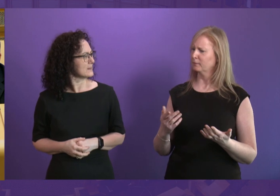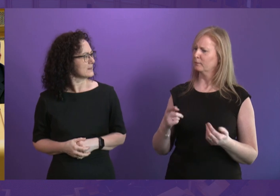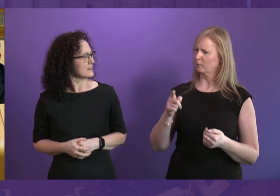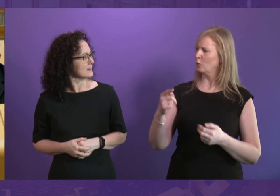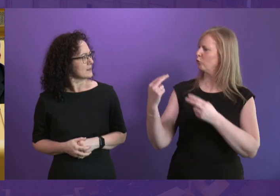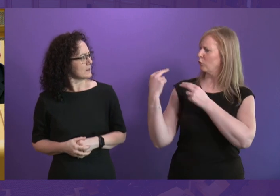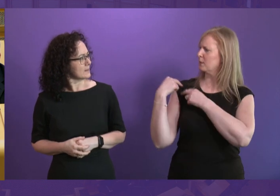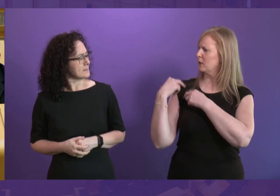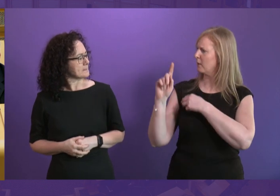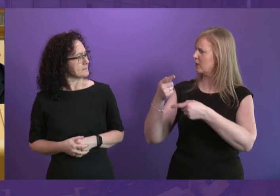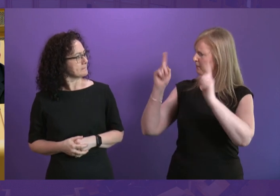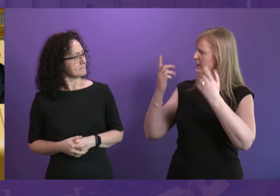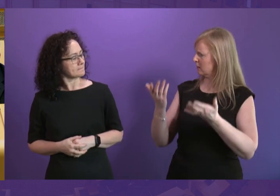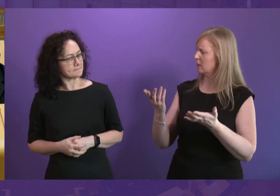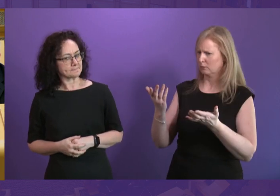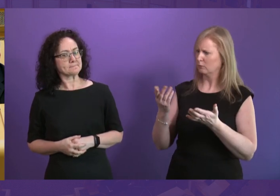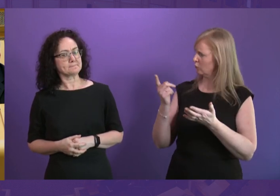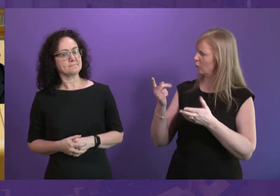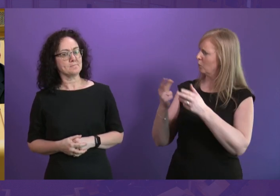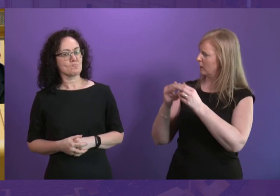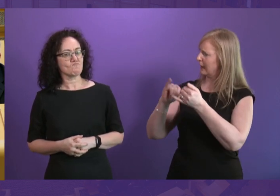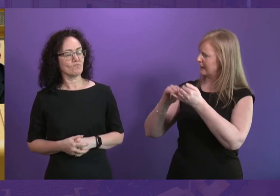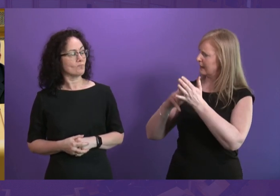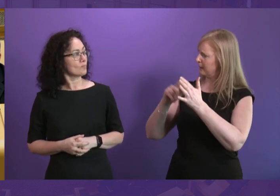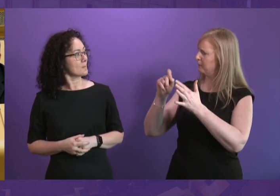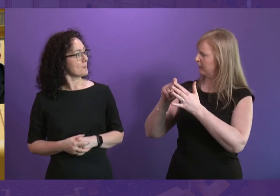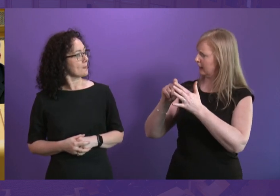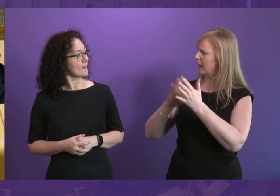First Minister is responsible, because she and her SNP MSPs will vote for the car park